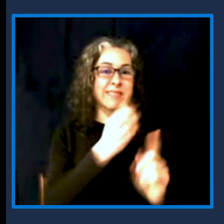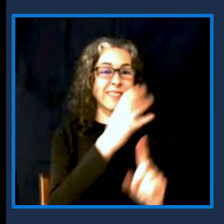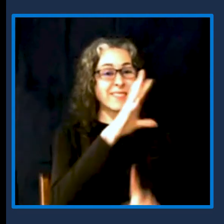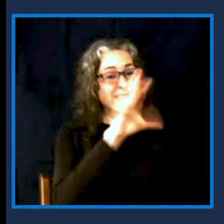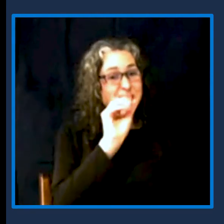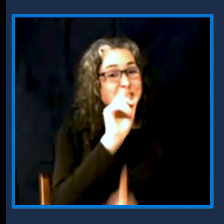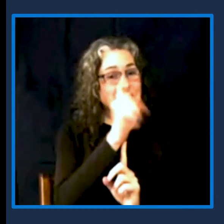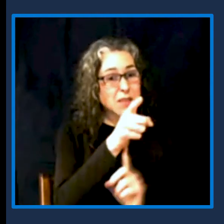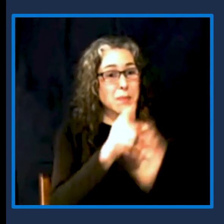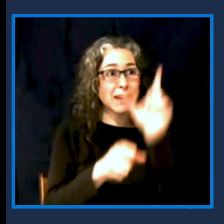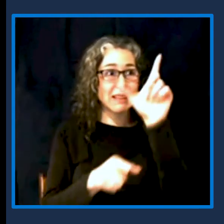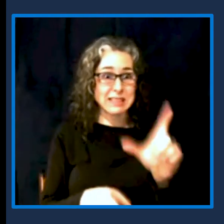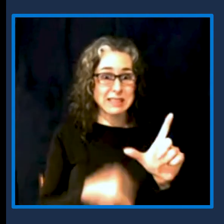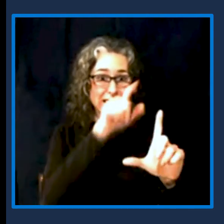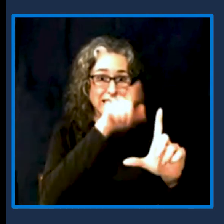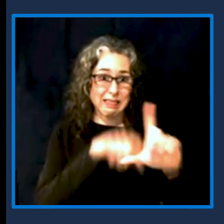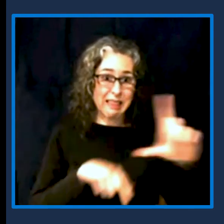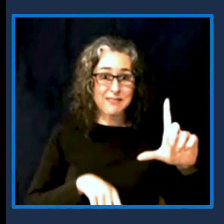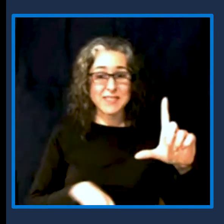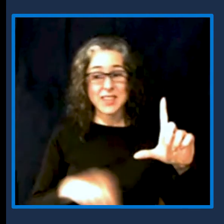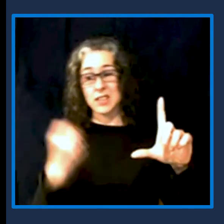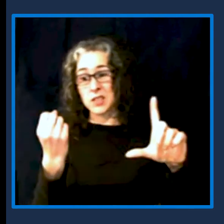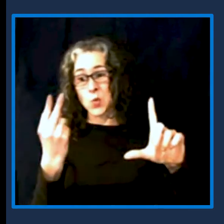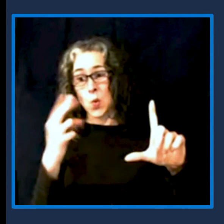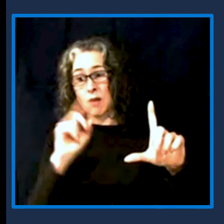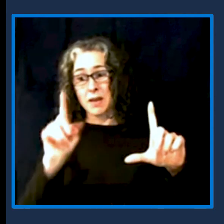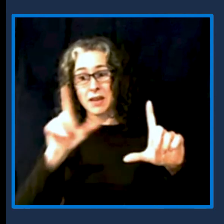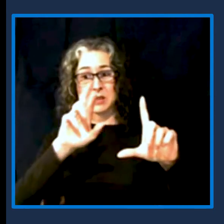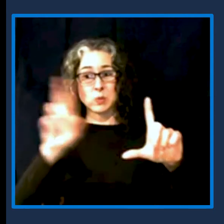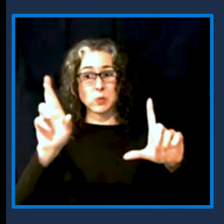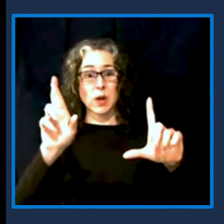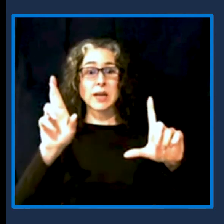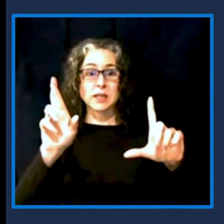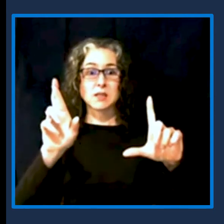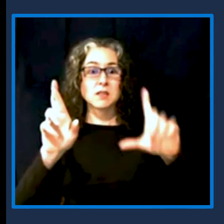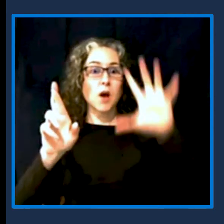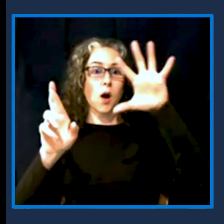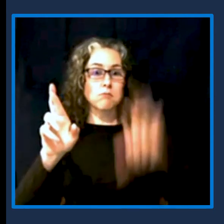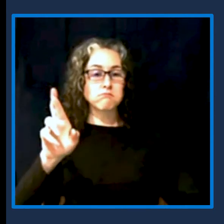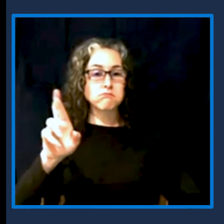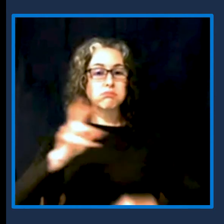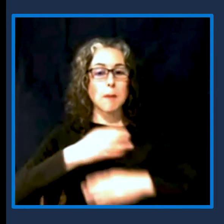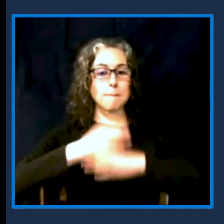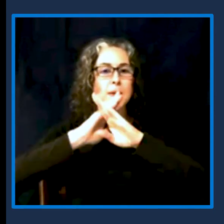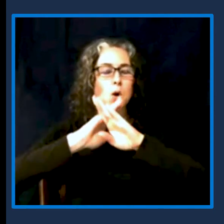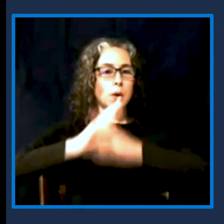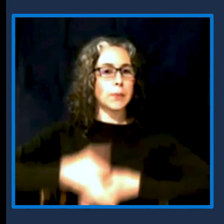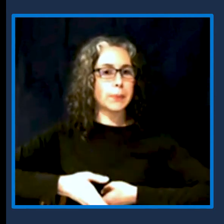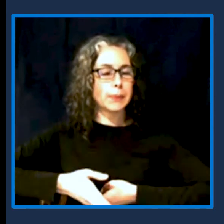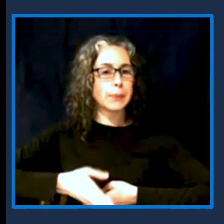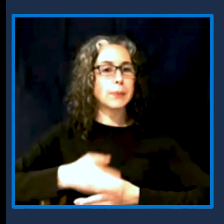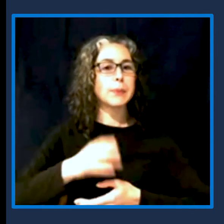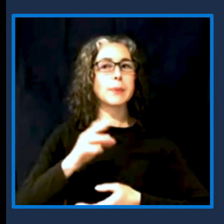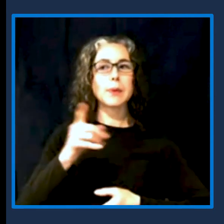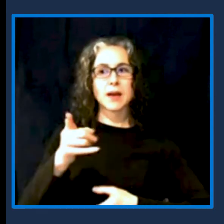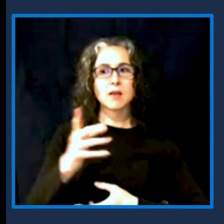minutes of his class time 5-0 so here we removed that barrier and enabled him to really participate